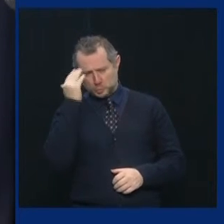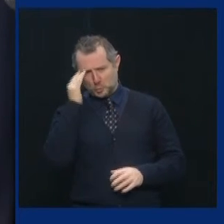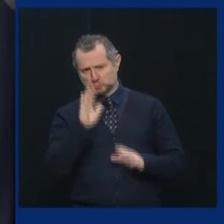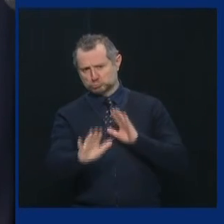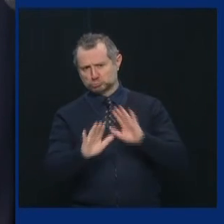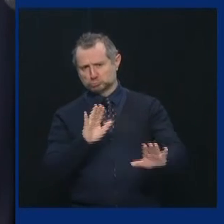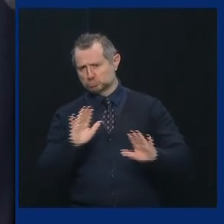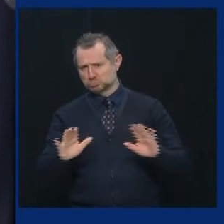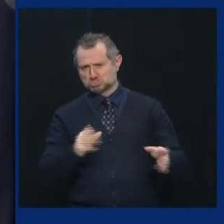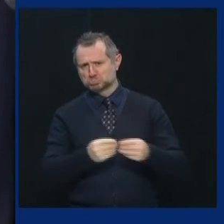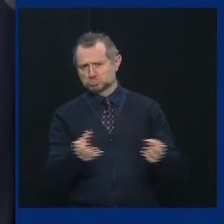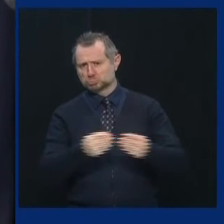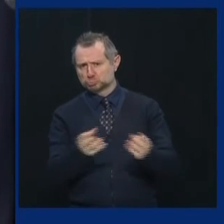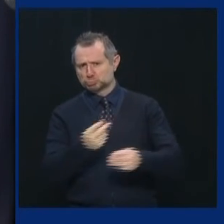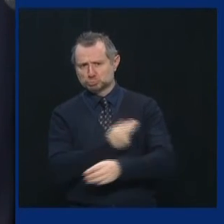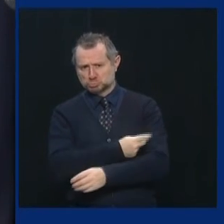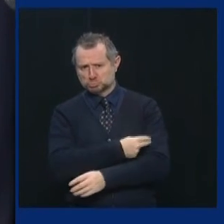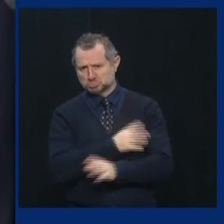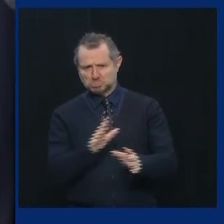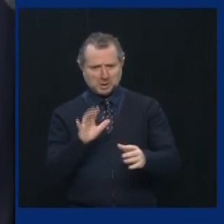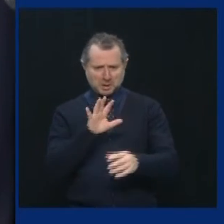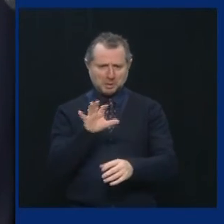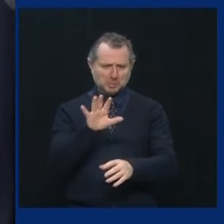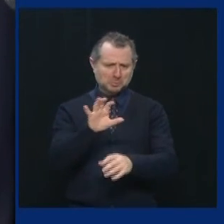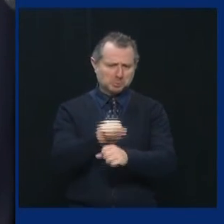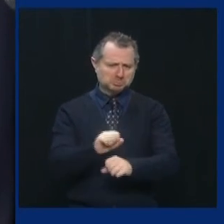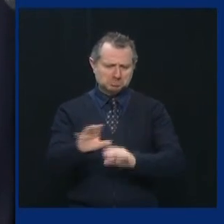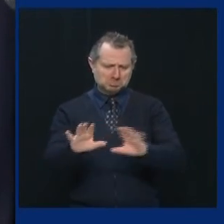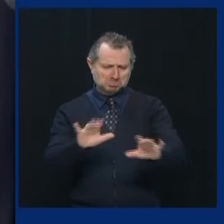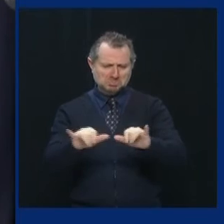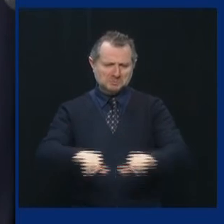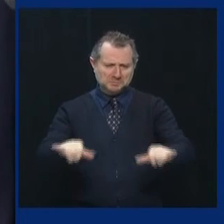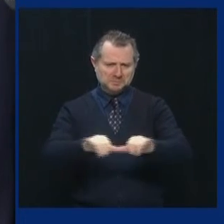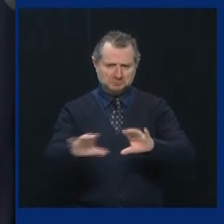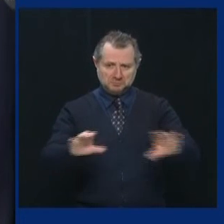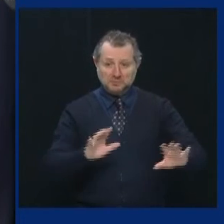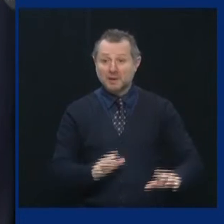SUCCESSFUL PERCENT, THAT EACH --